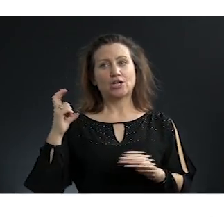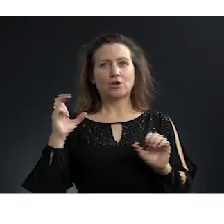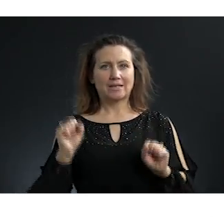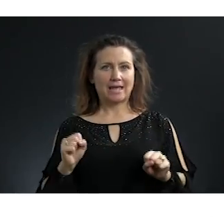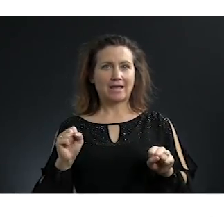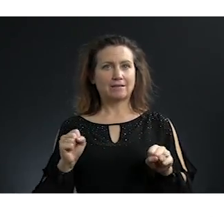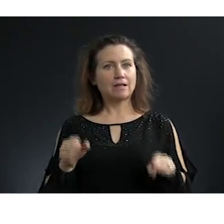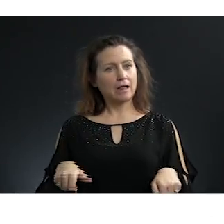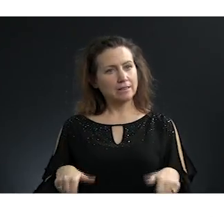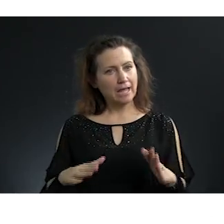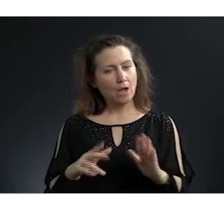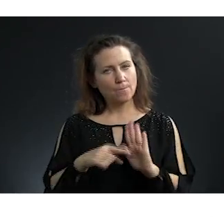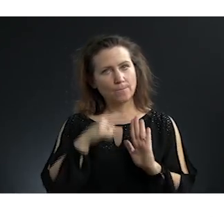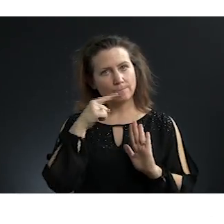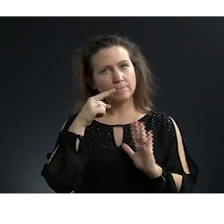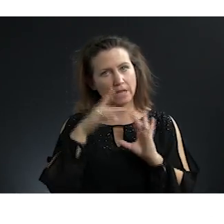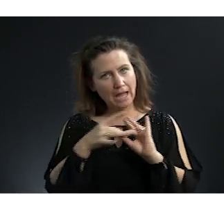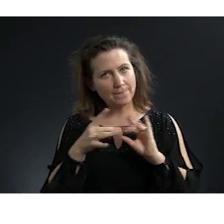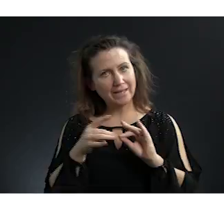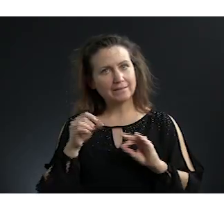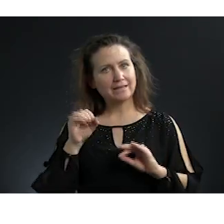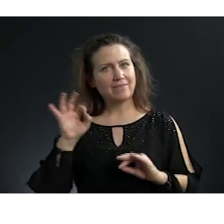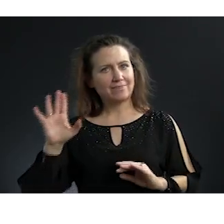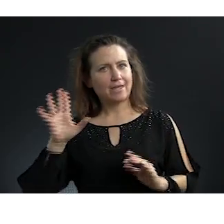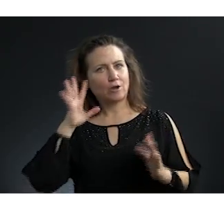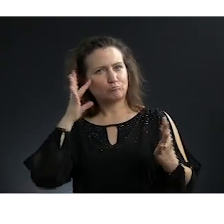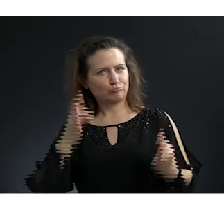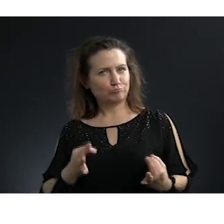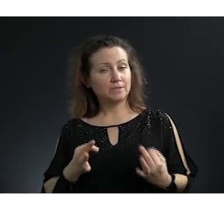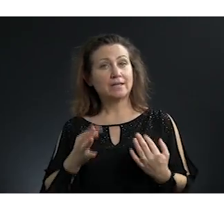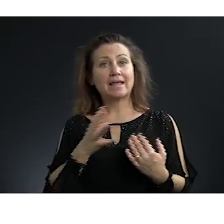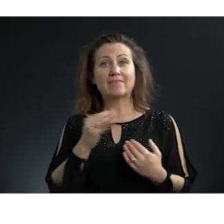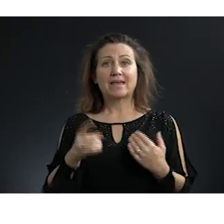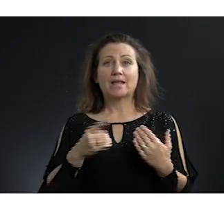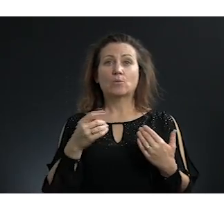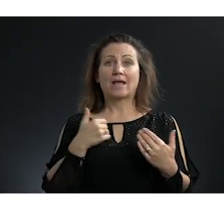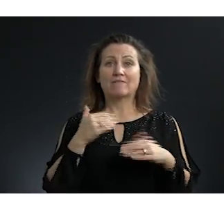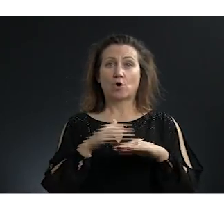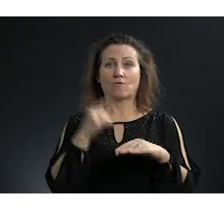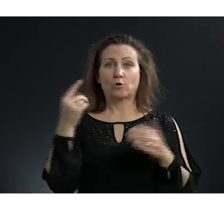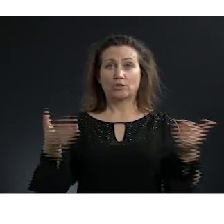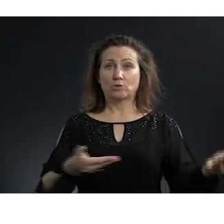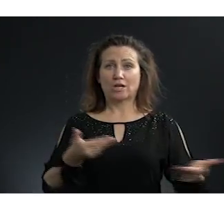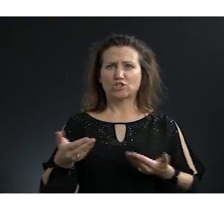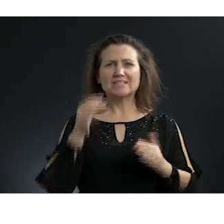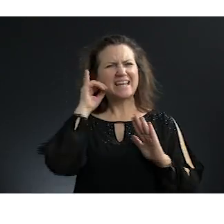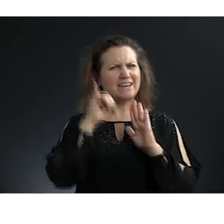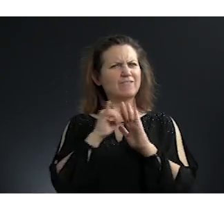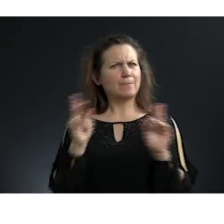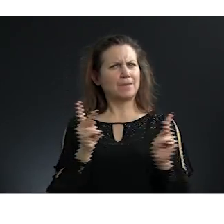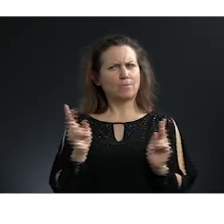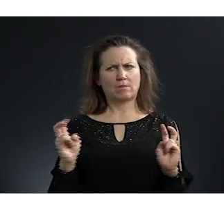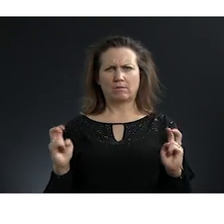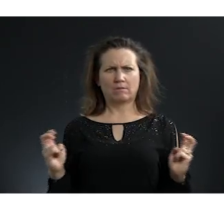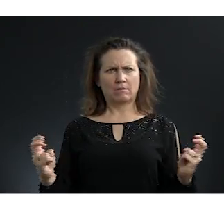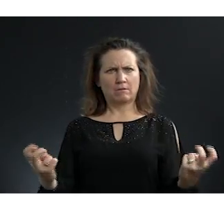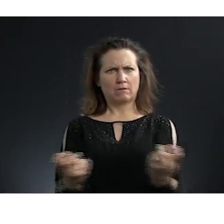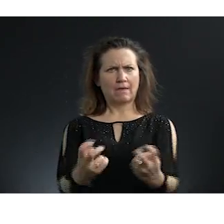then we will do a call for introductions make sure that we Identify everyone that is around the table and that is coming to this meeting